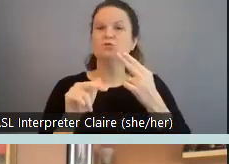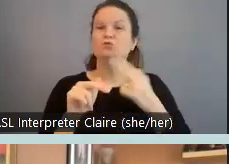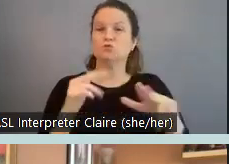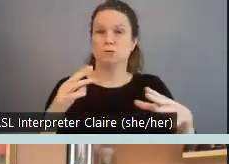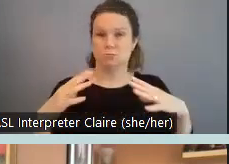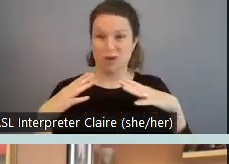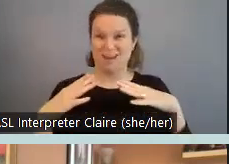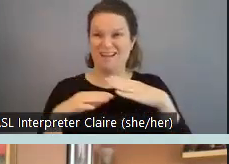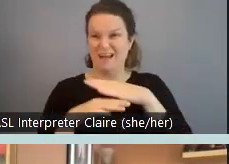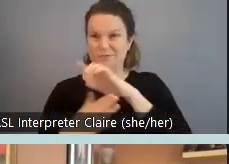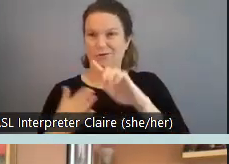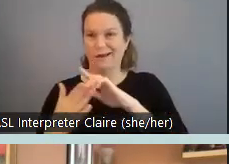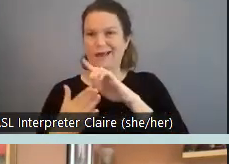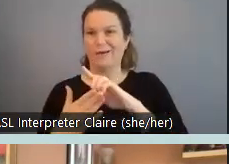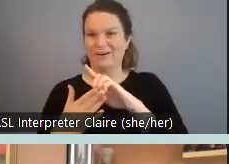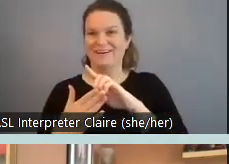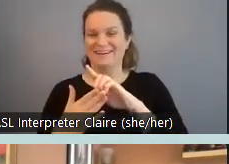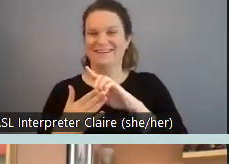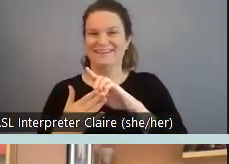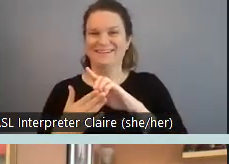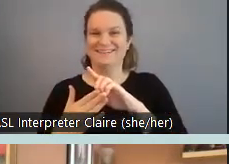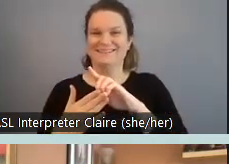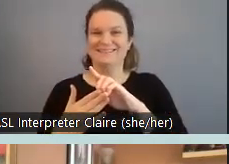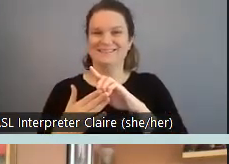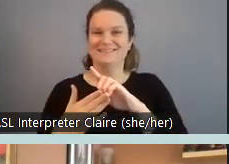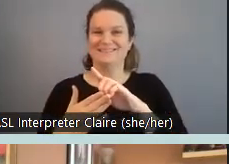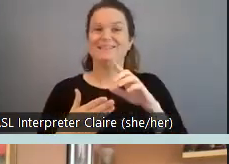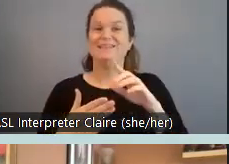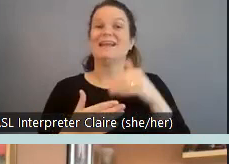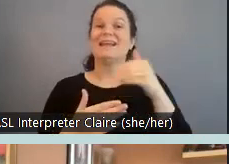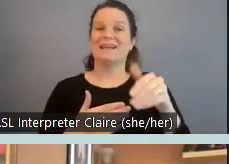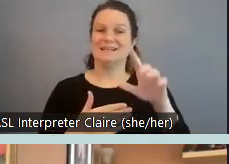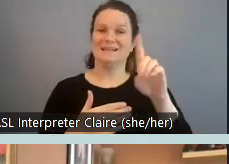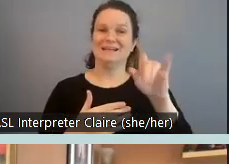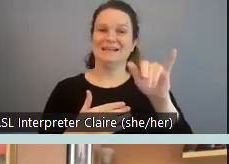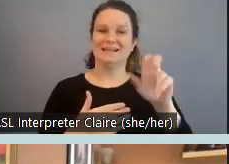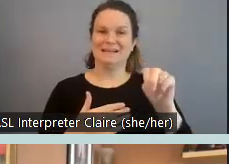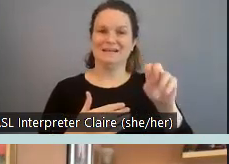an hour together, and then Dylan Morgan